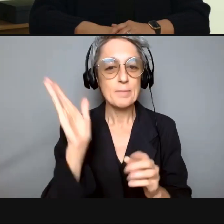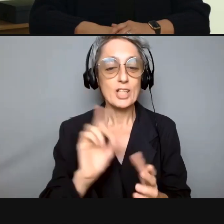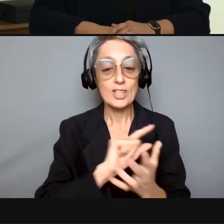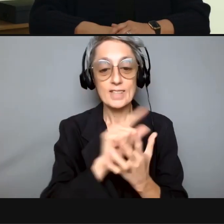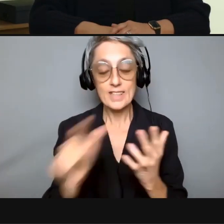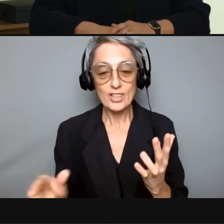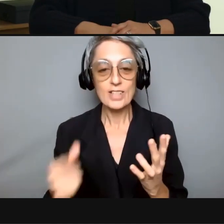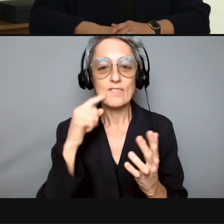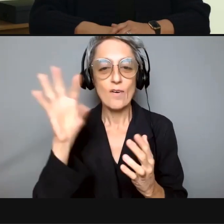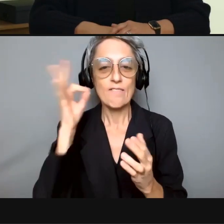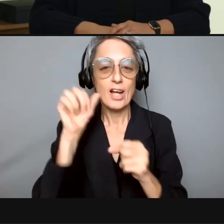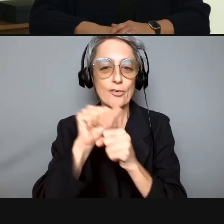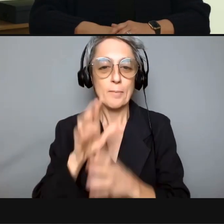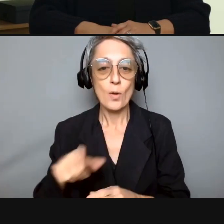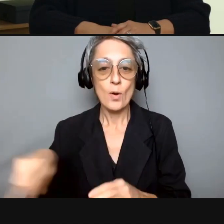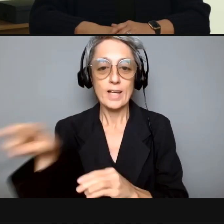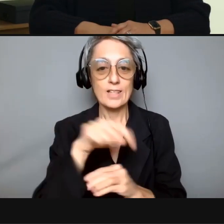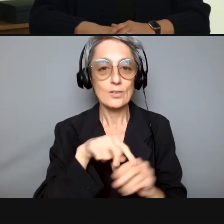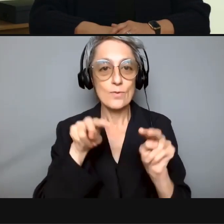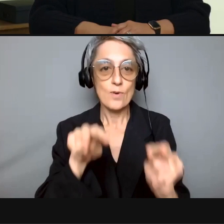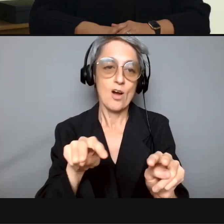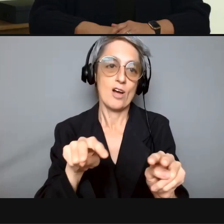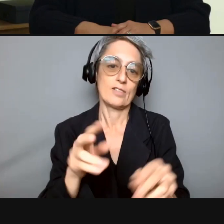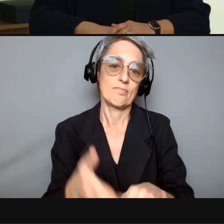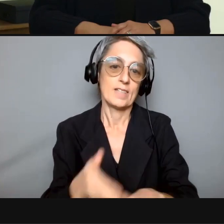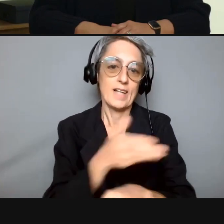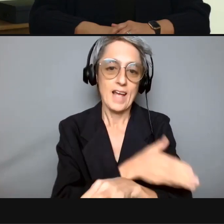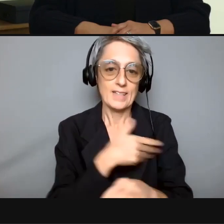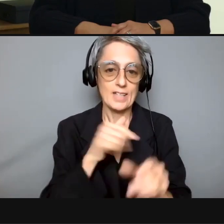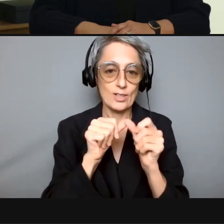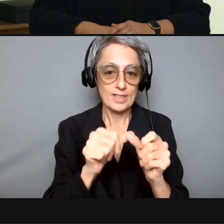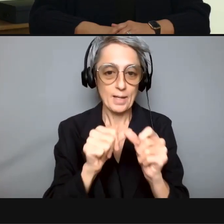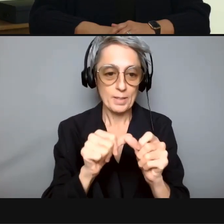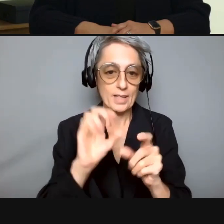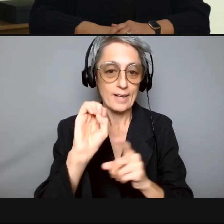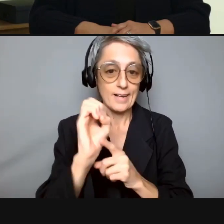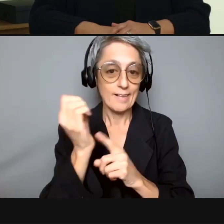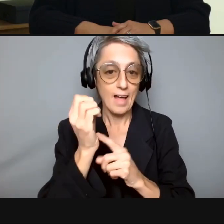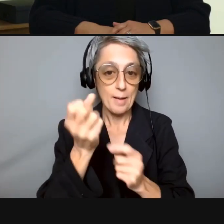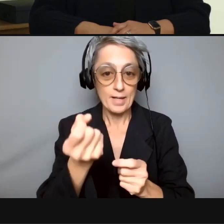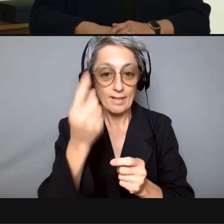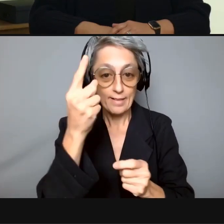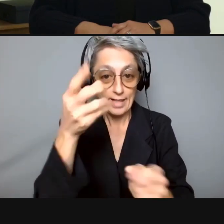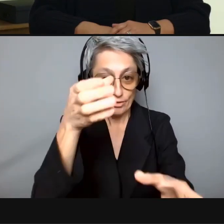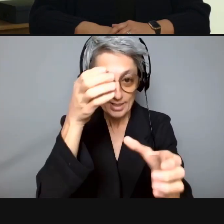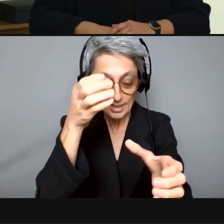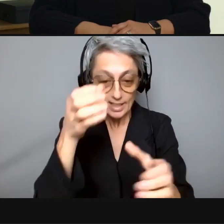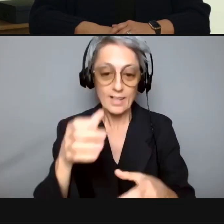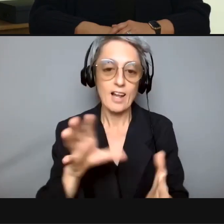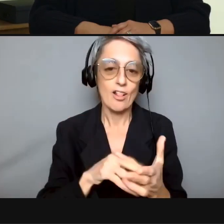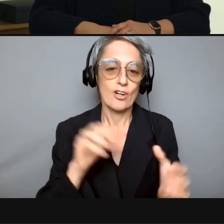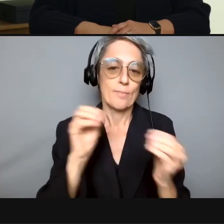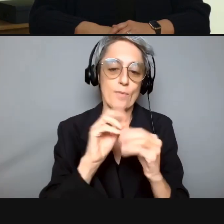to enhance our sustainability and climate literacy. To learn more about the President's